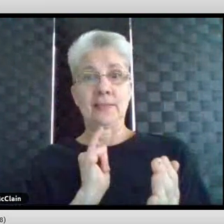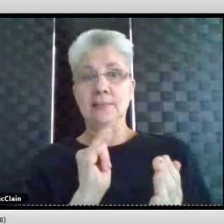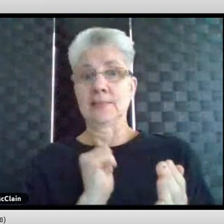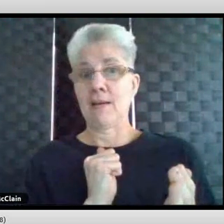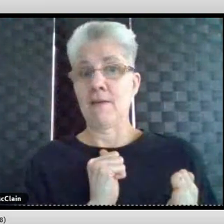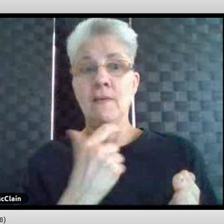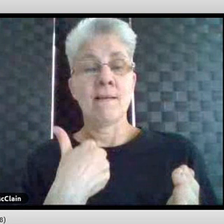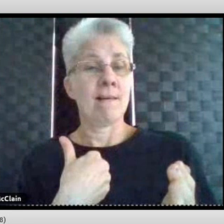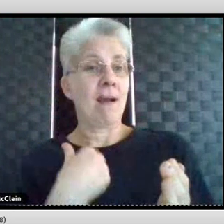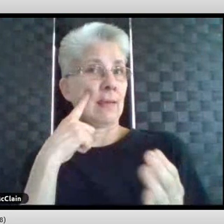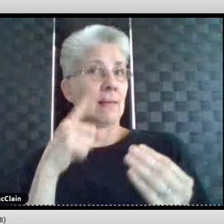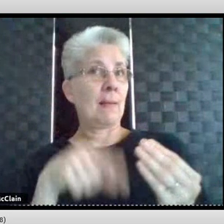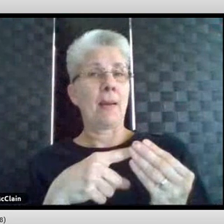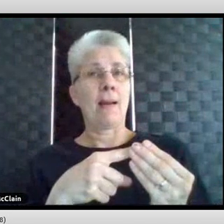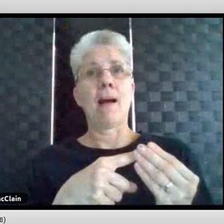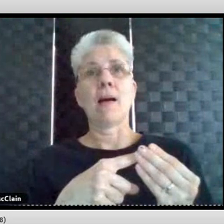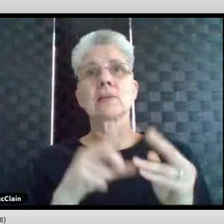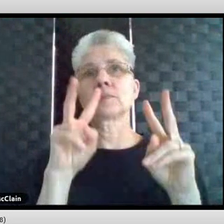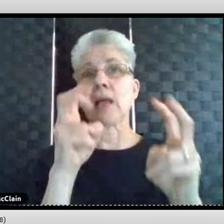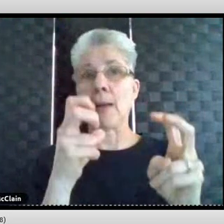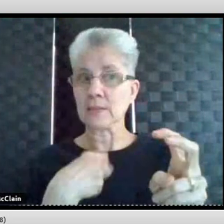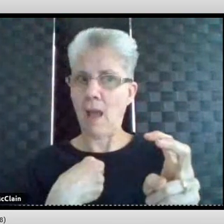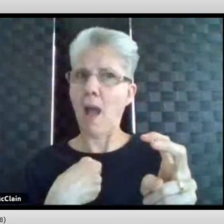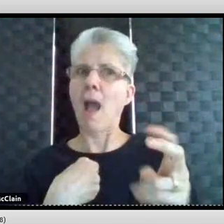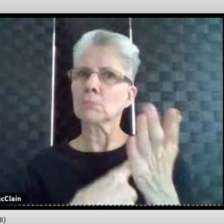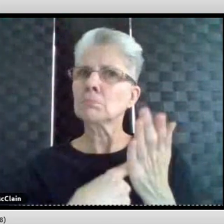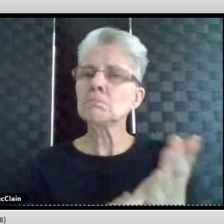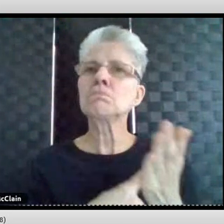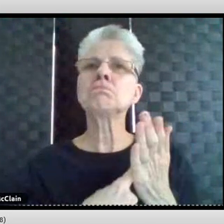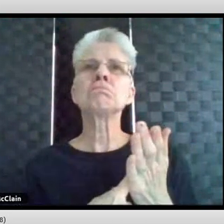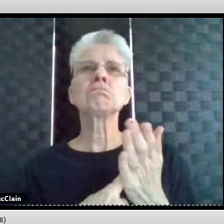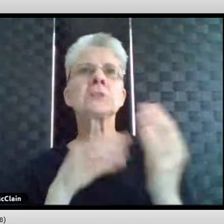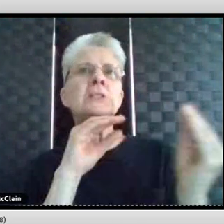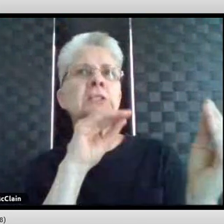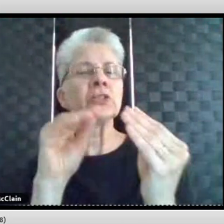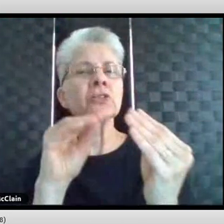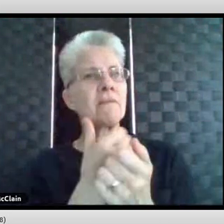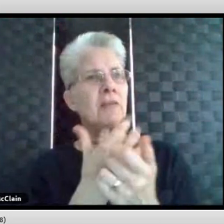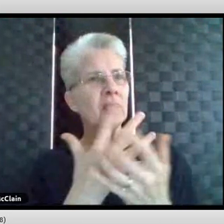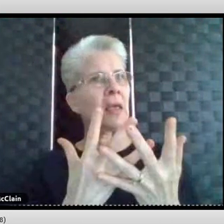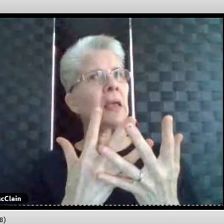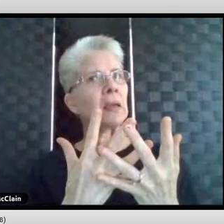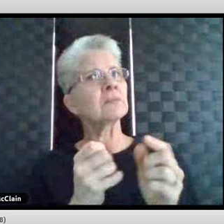I think about the topics that I cover and everything tends to branch off of those topics.